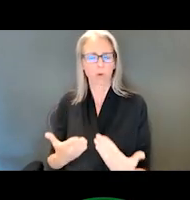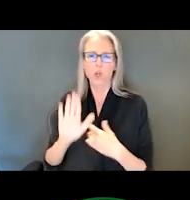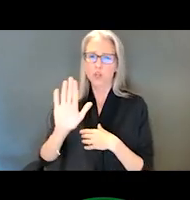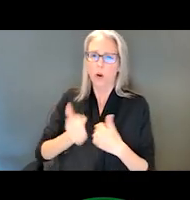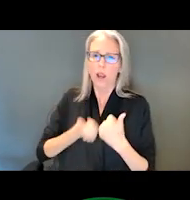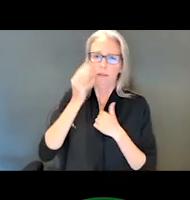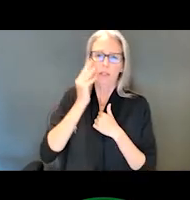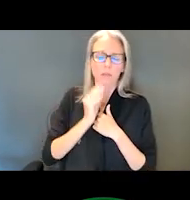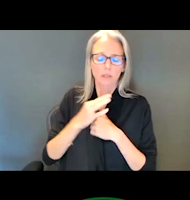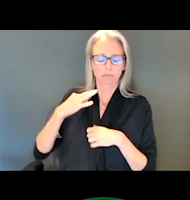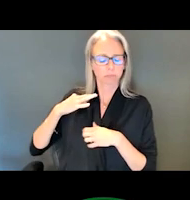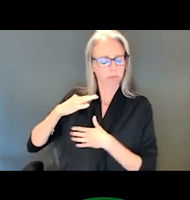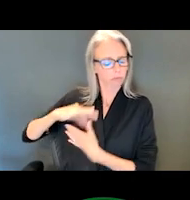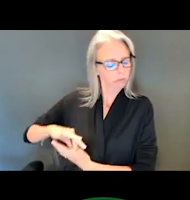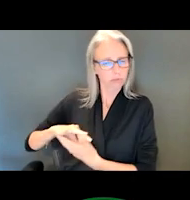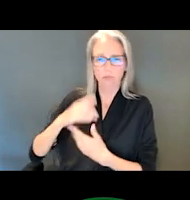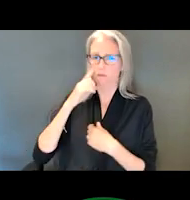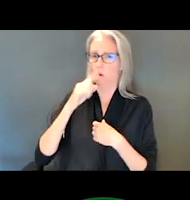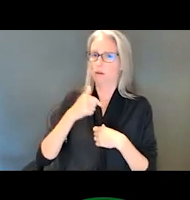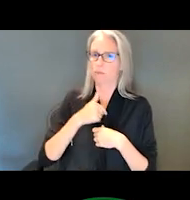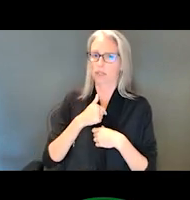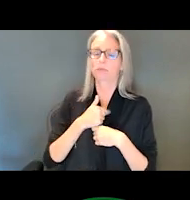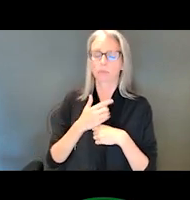such insightful questions.